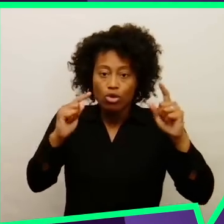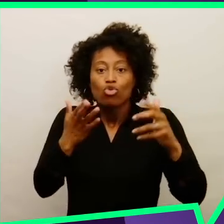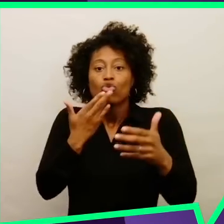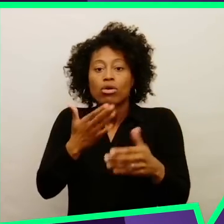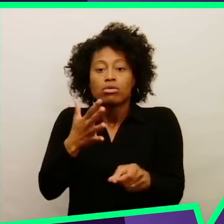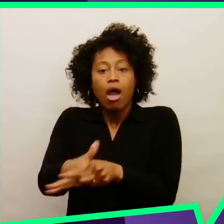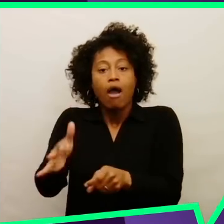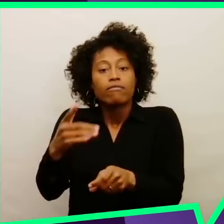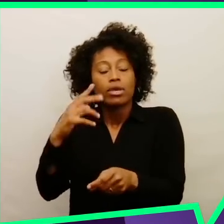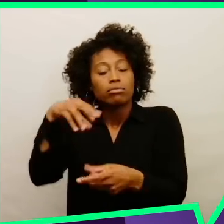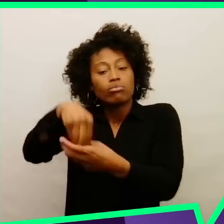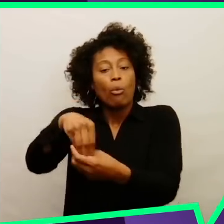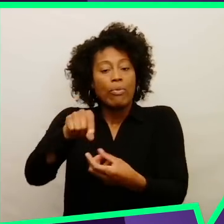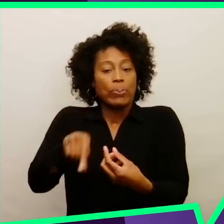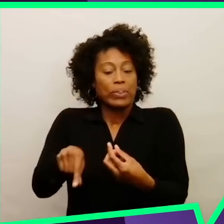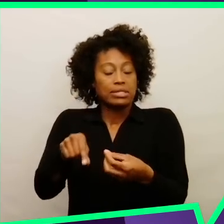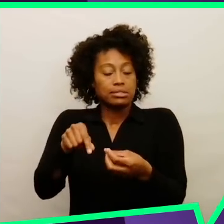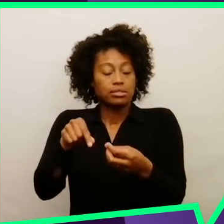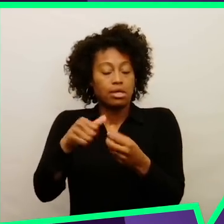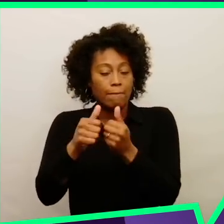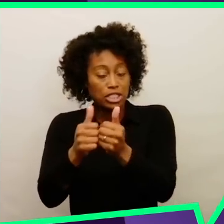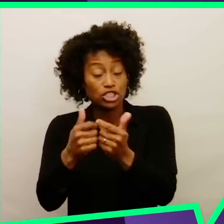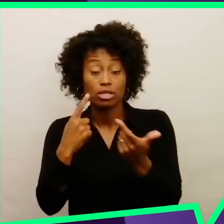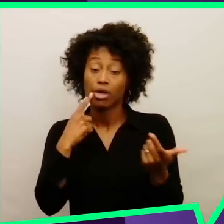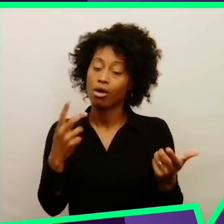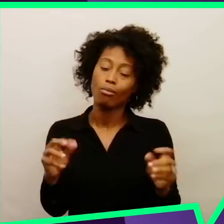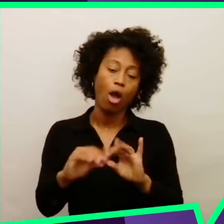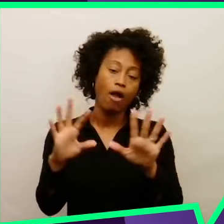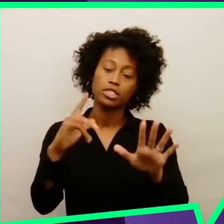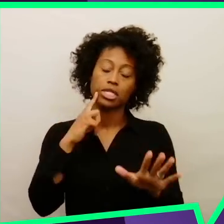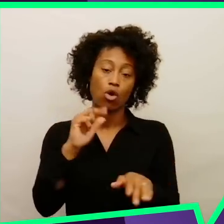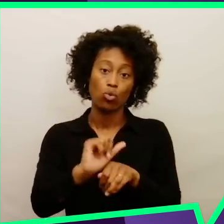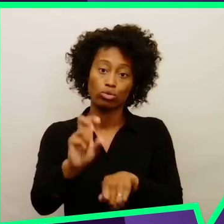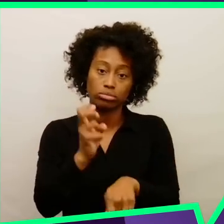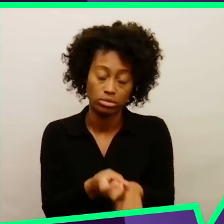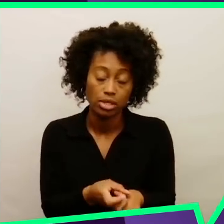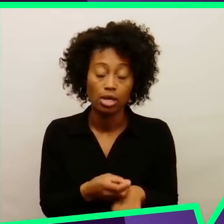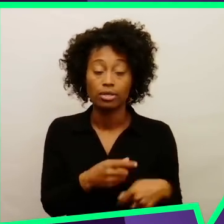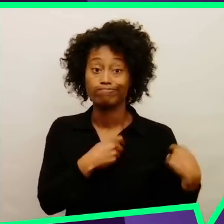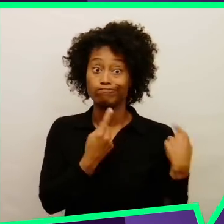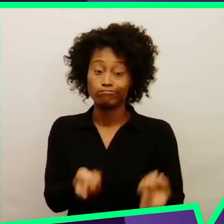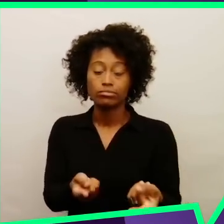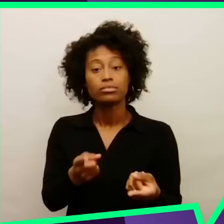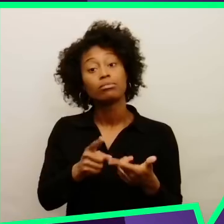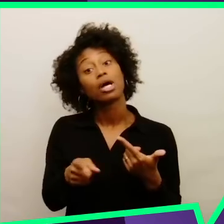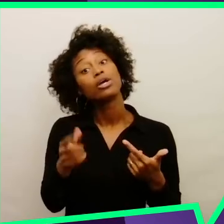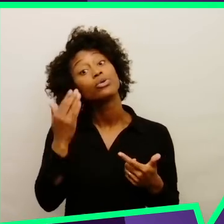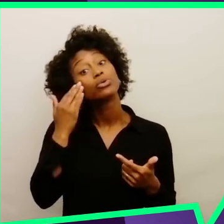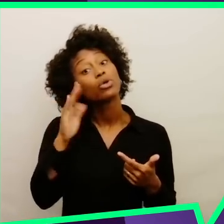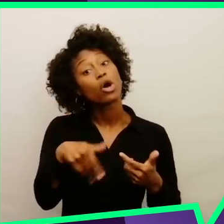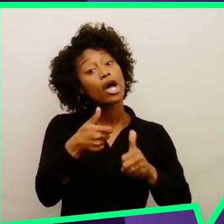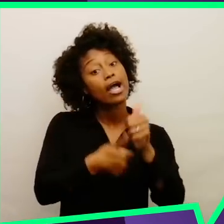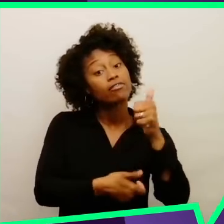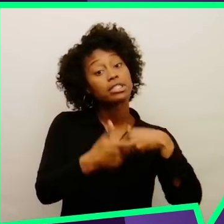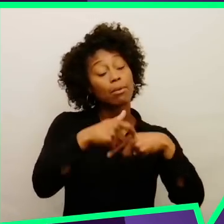So they definitely have been paying their dues. And every time a team scores, they're